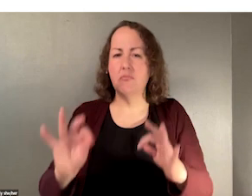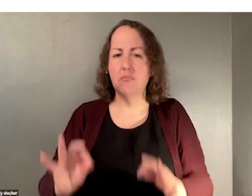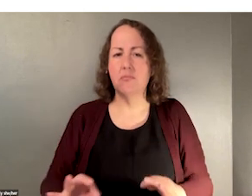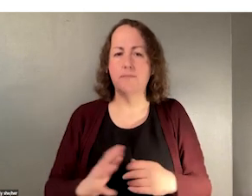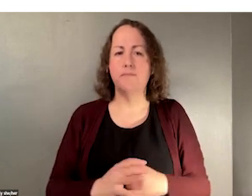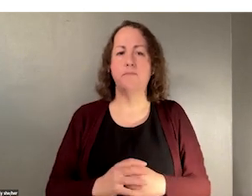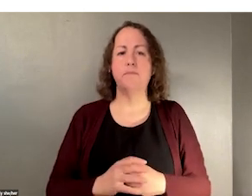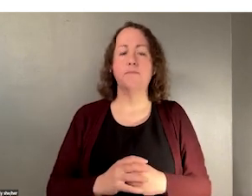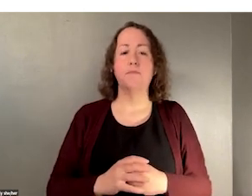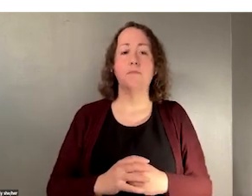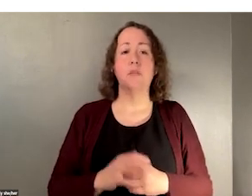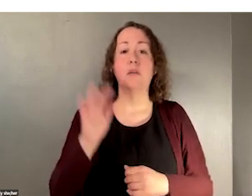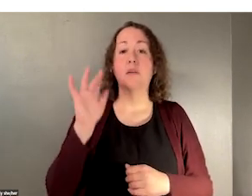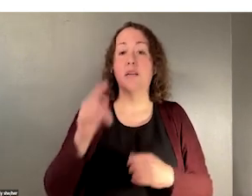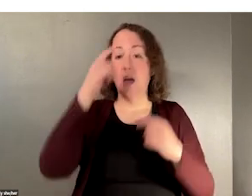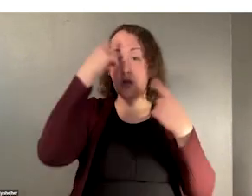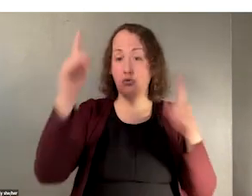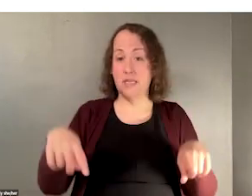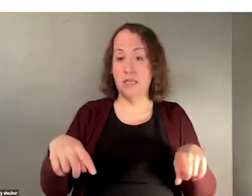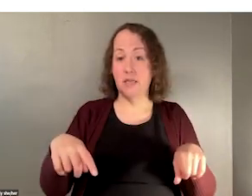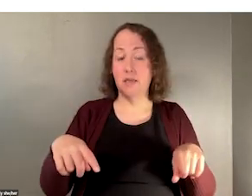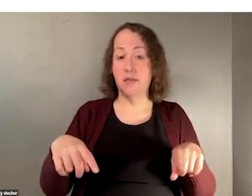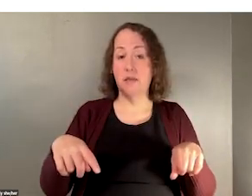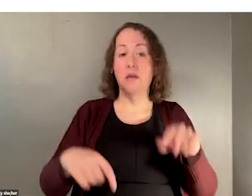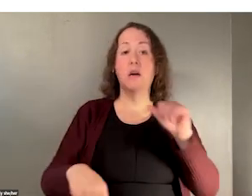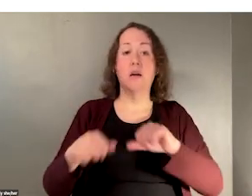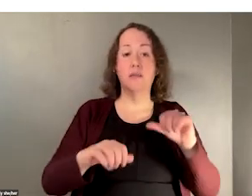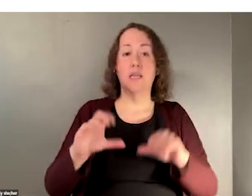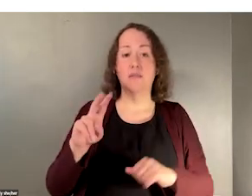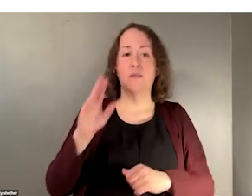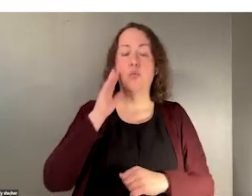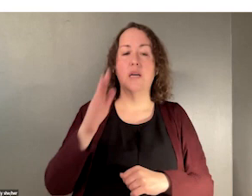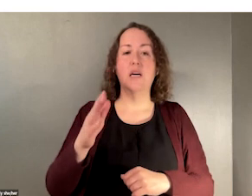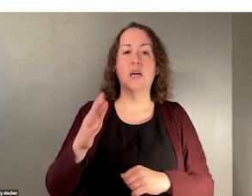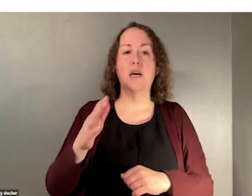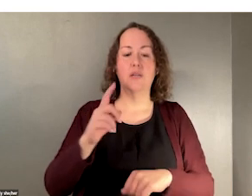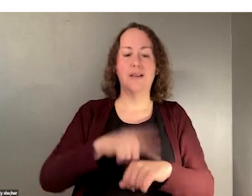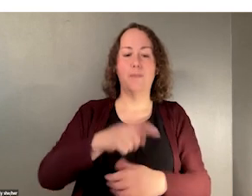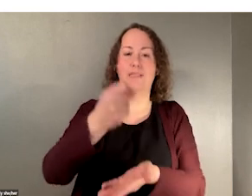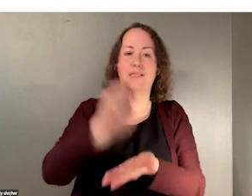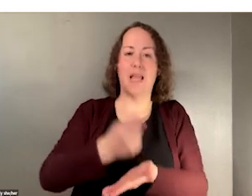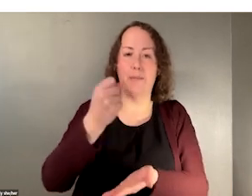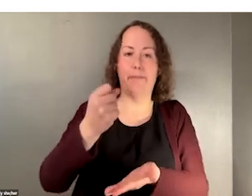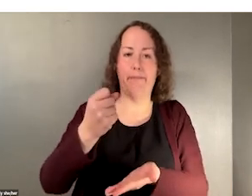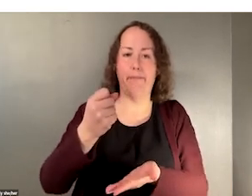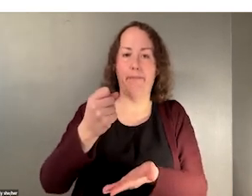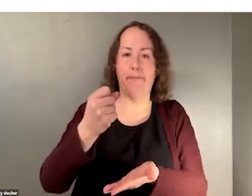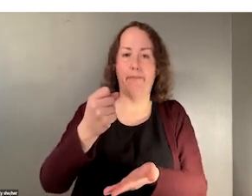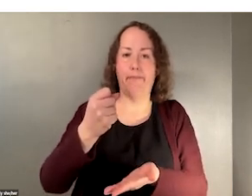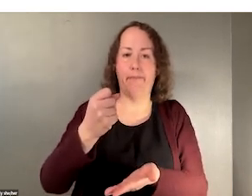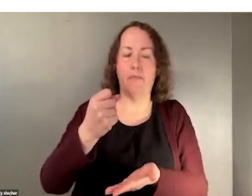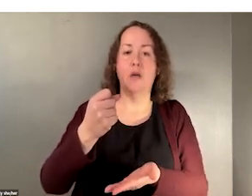When you click "Agree," then SciENcv will put a timestamp on notifying right on the PDF that --